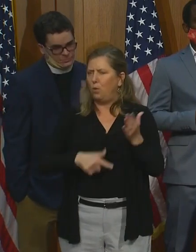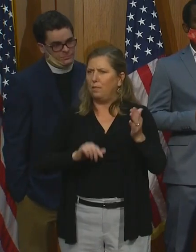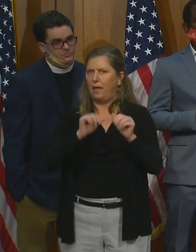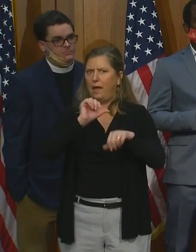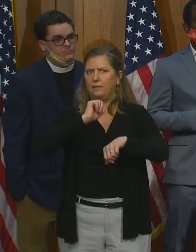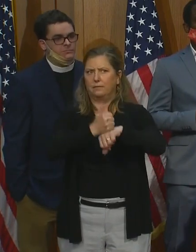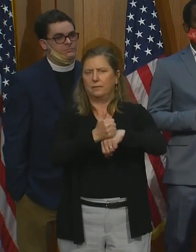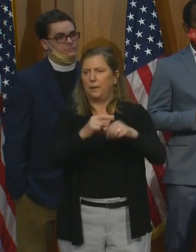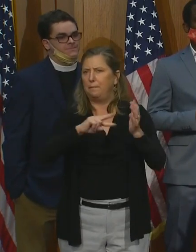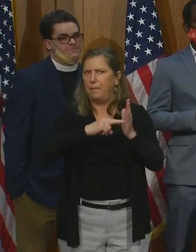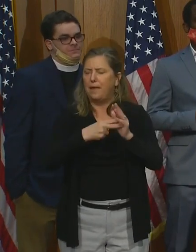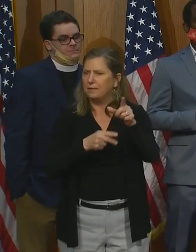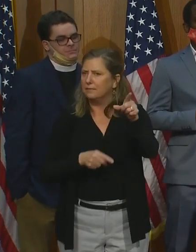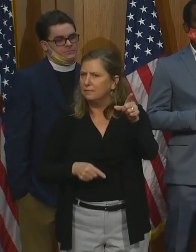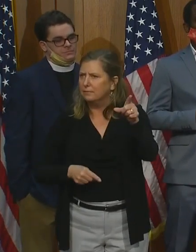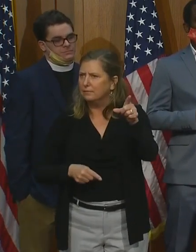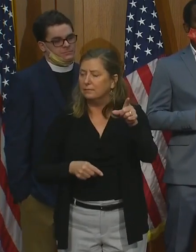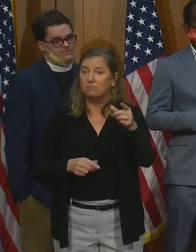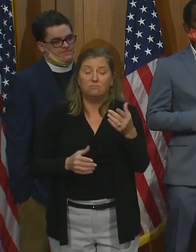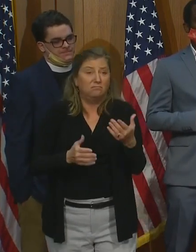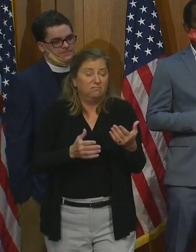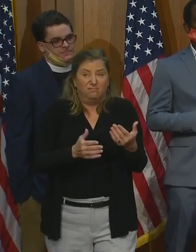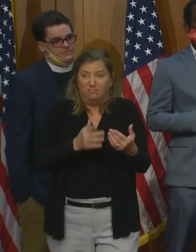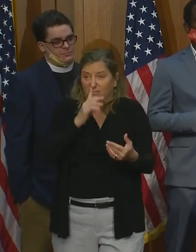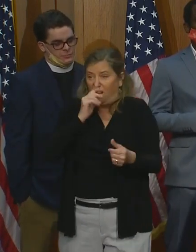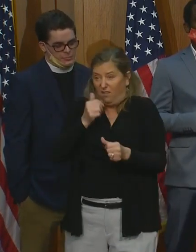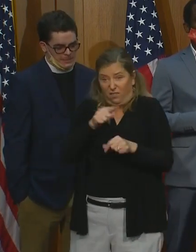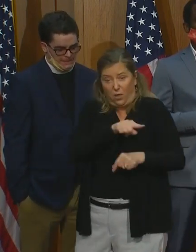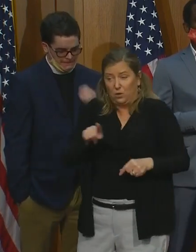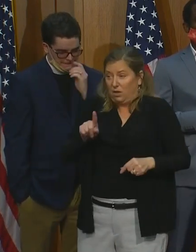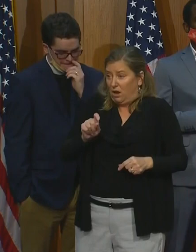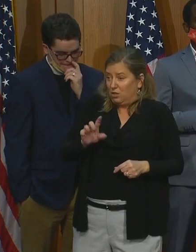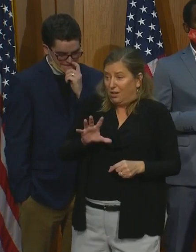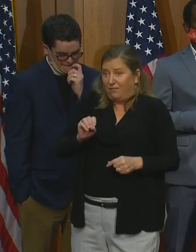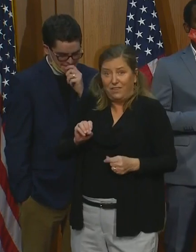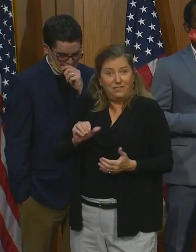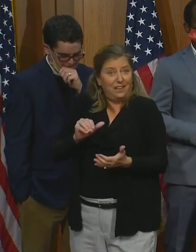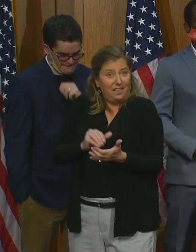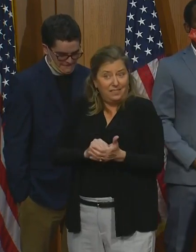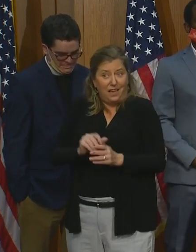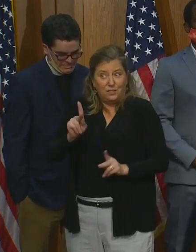SECRET ABOUT WHAT THE STATUE